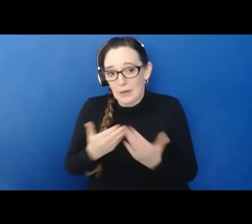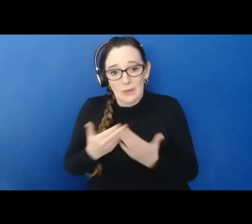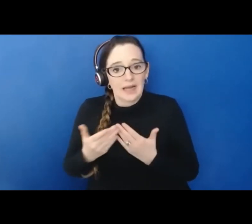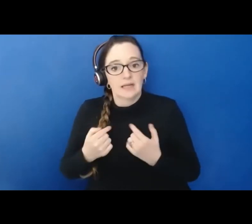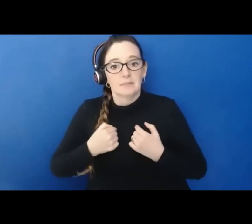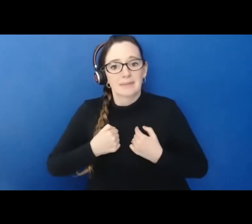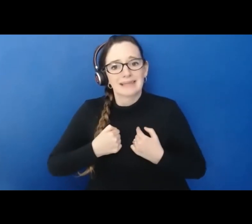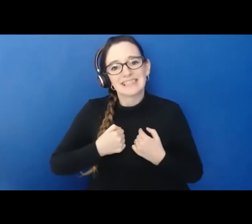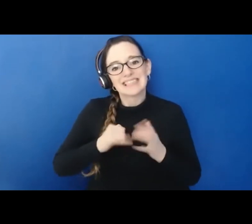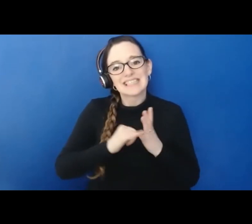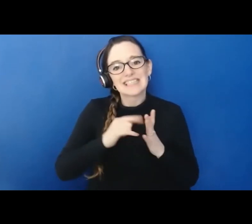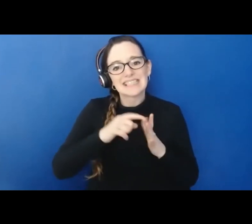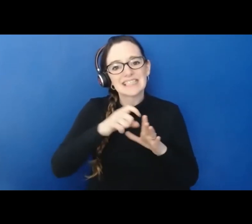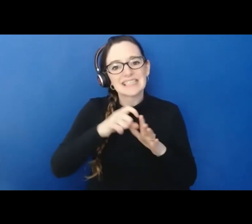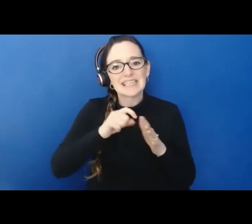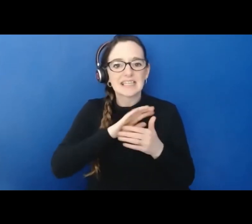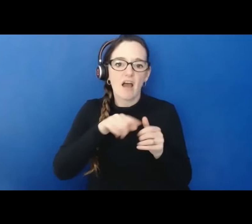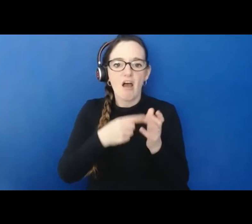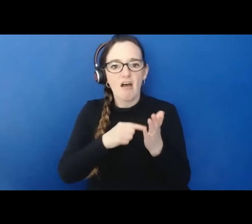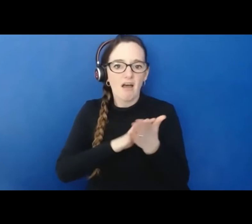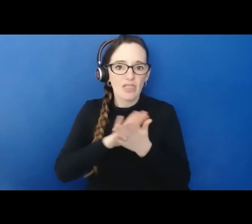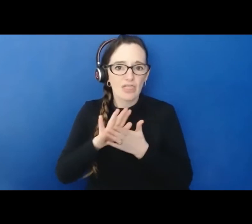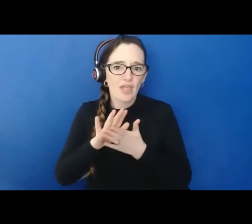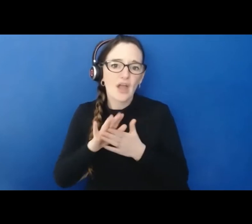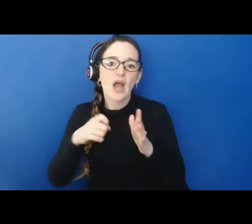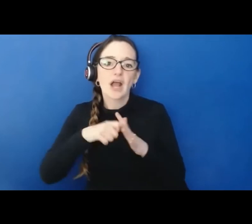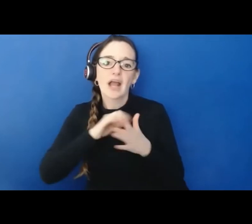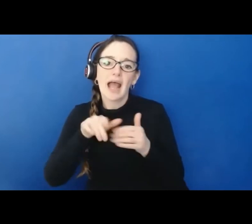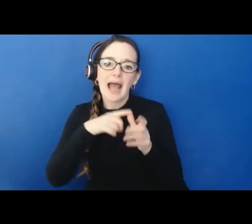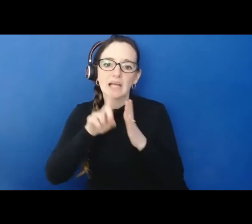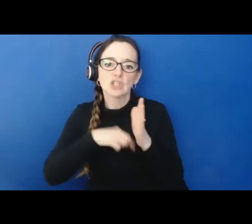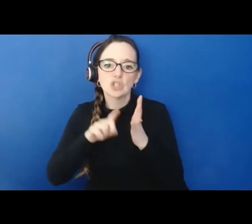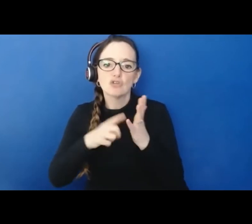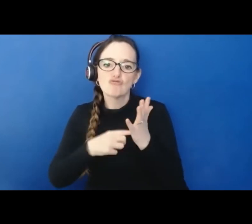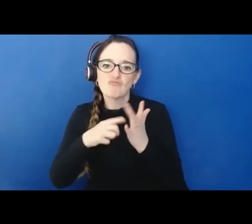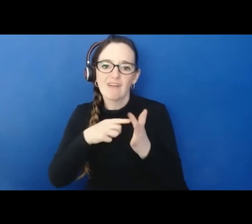man with shortish black hair, wearing a patterned red and brown shirt and